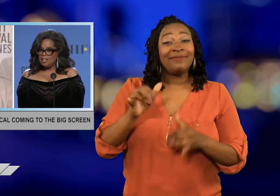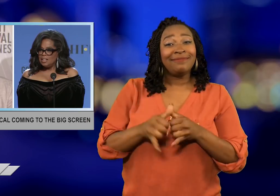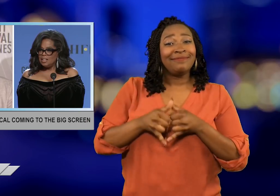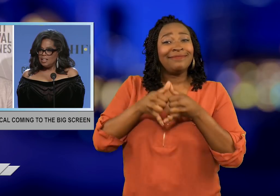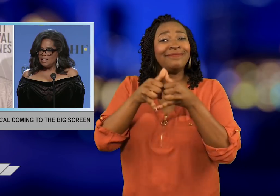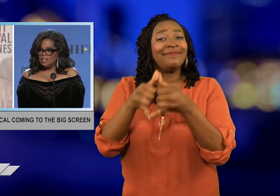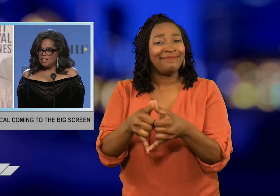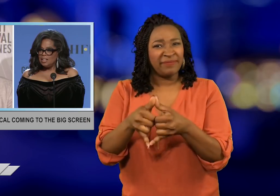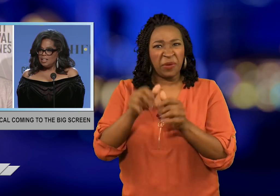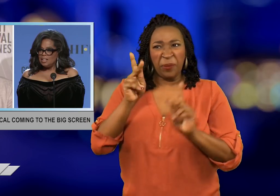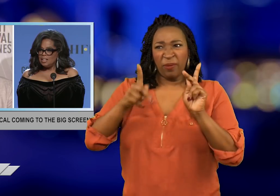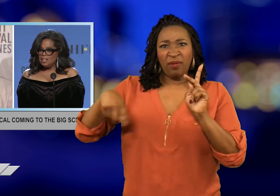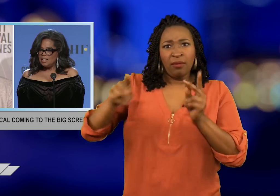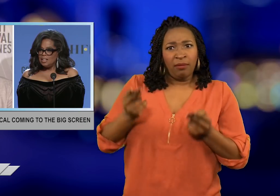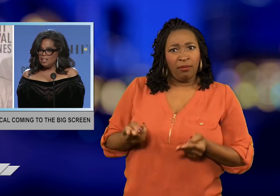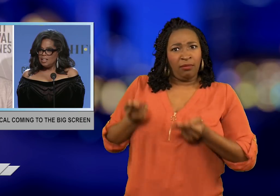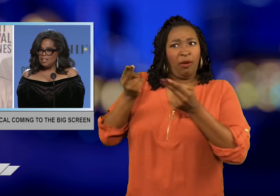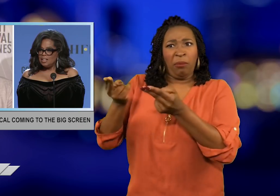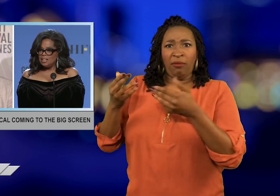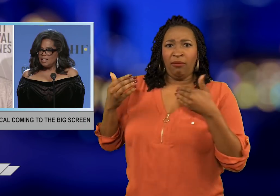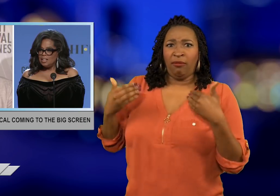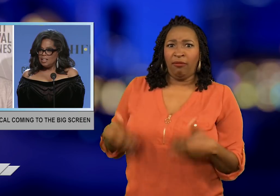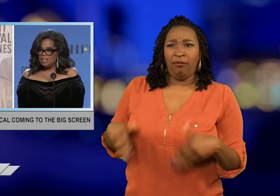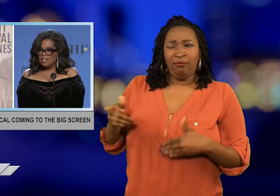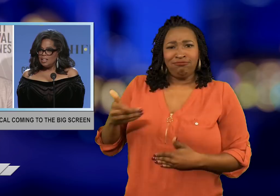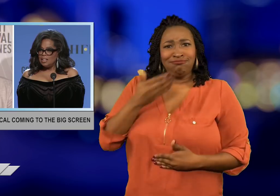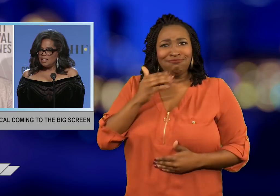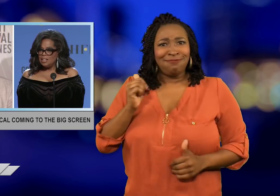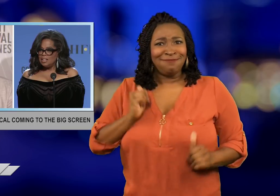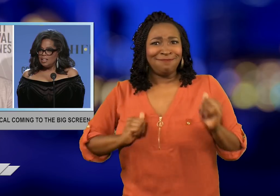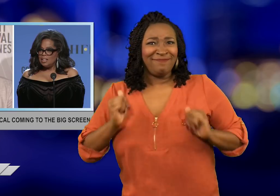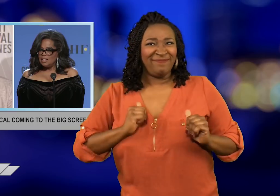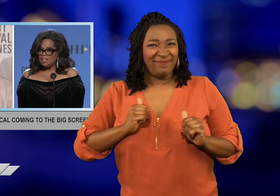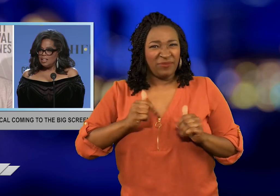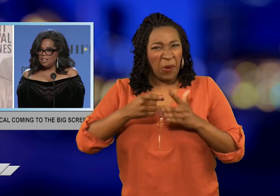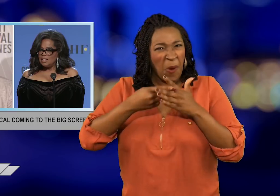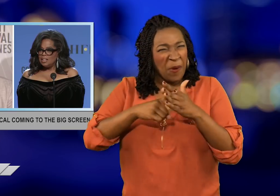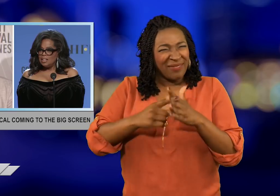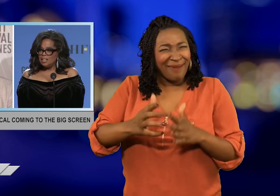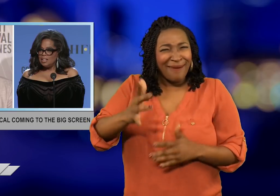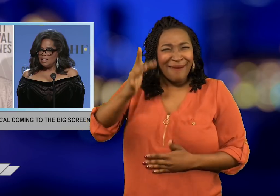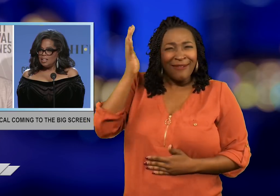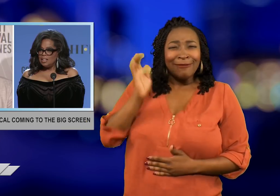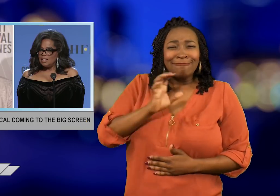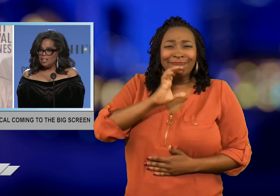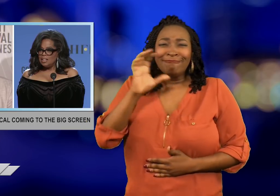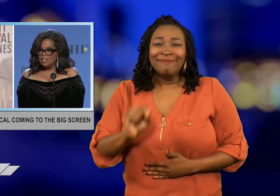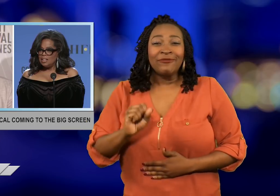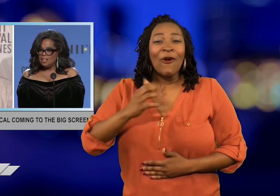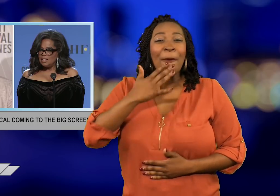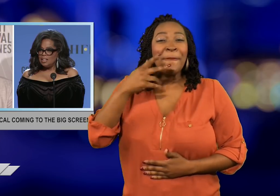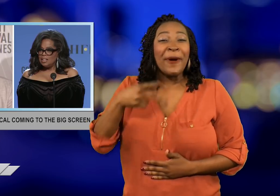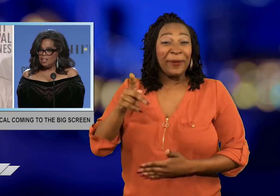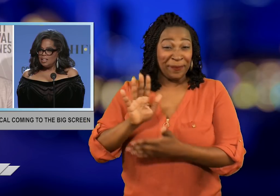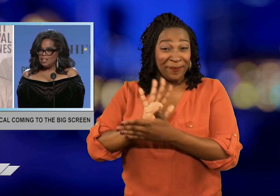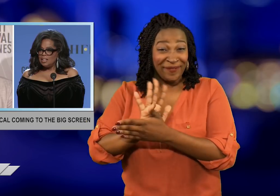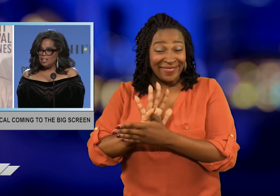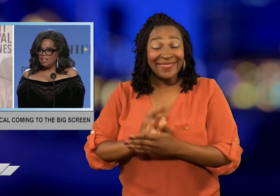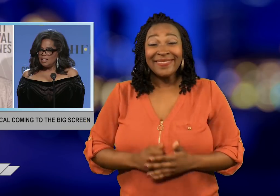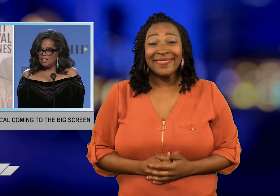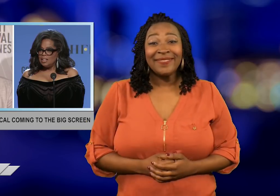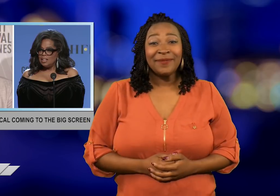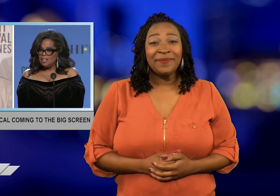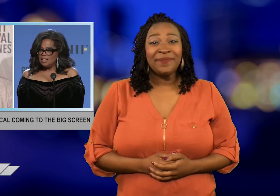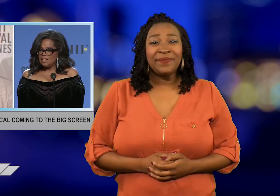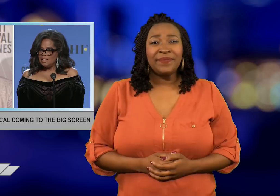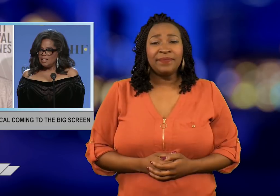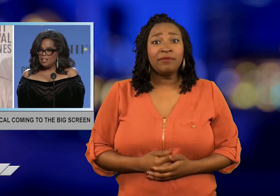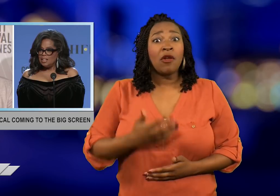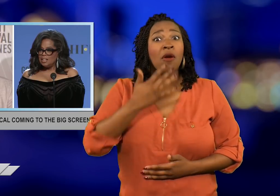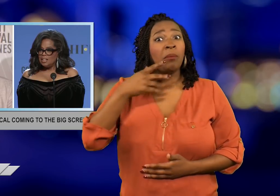who earned an Oscar nomination for her acting role in the original movie.